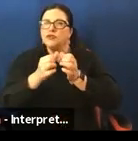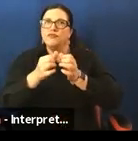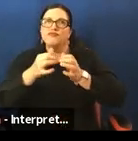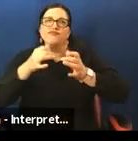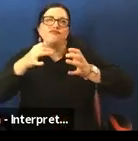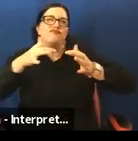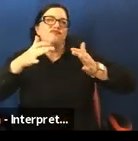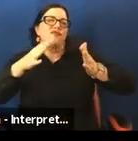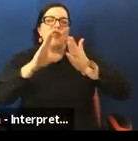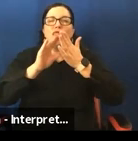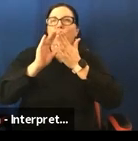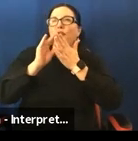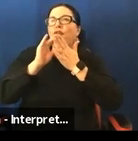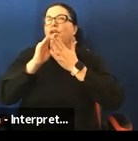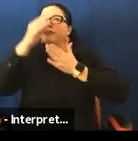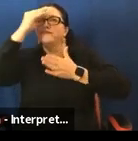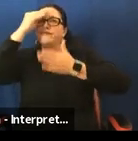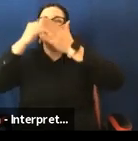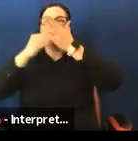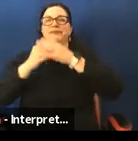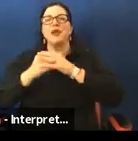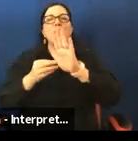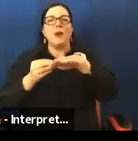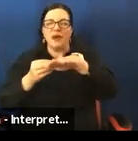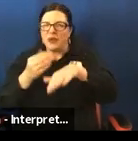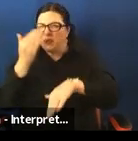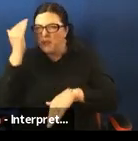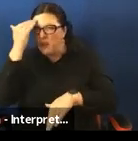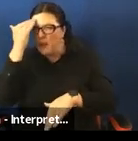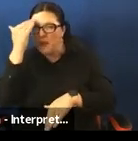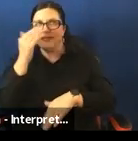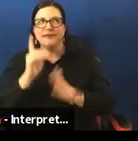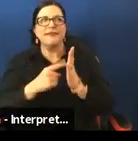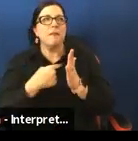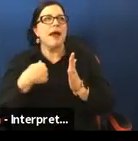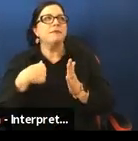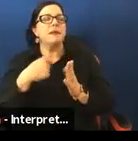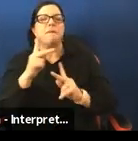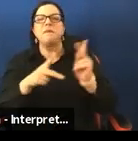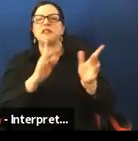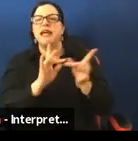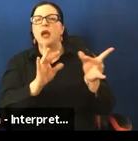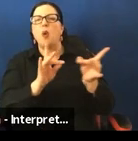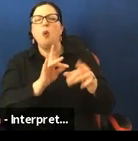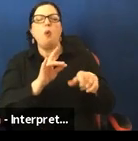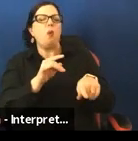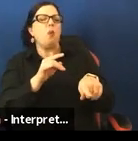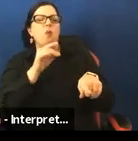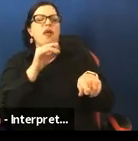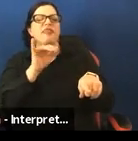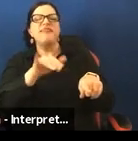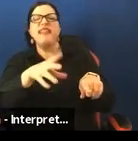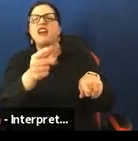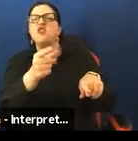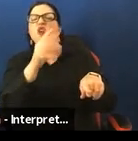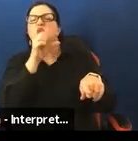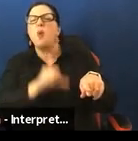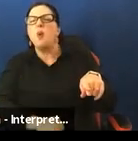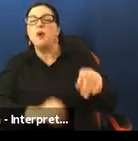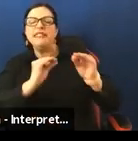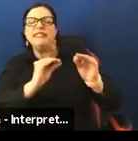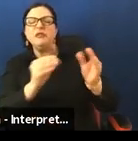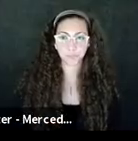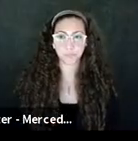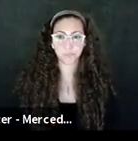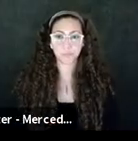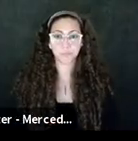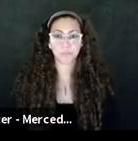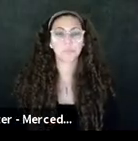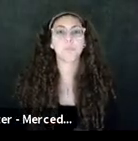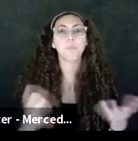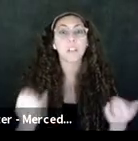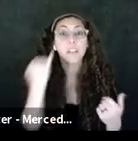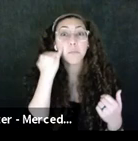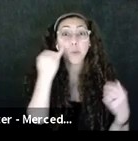Jason Williams: So the whole thing. You can't teach an old dog new tricks is completely false. It takes more effort. And if we have a poor Foundation, it's more difficult, but our brains.